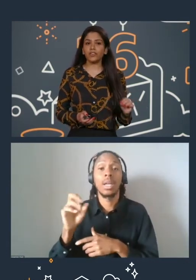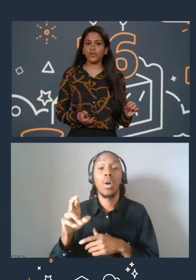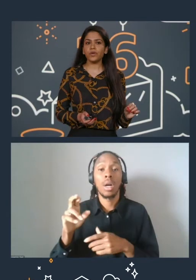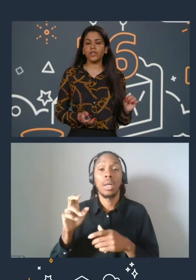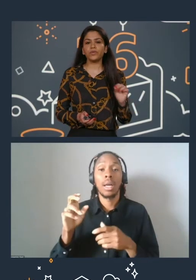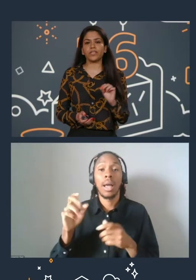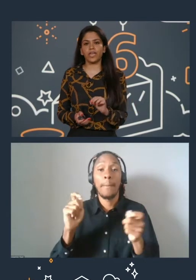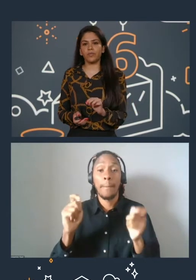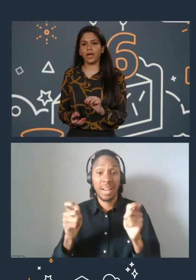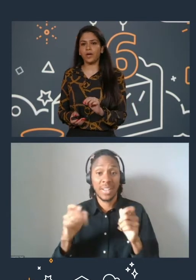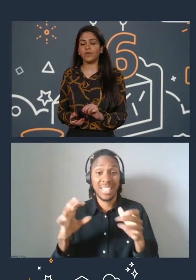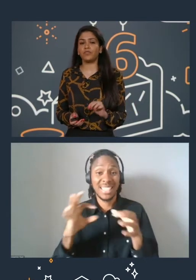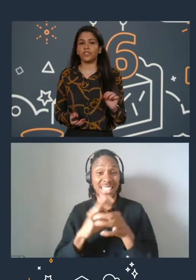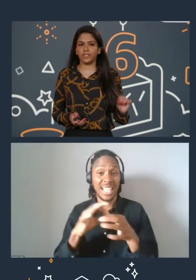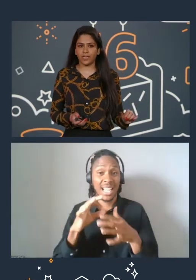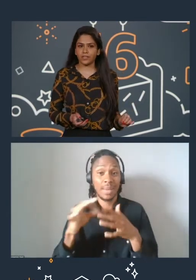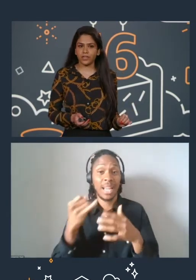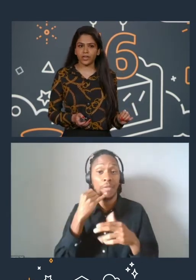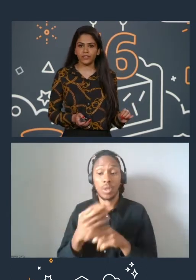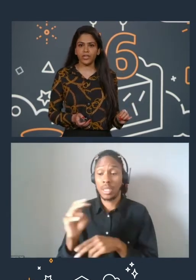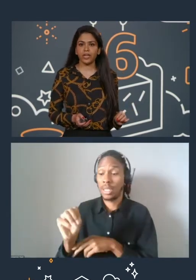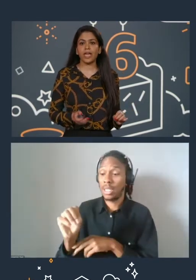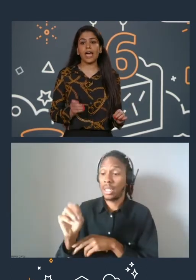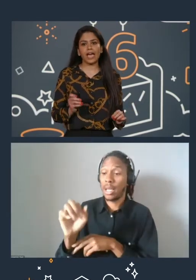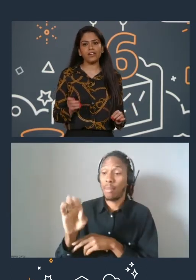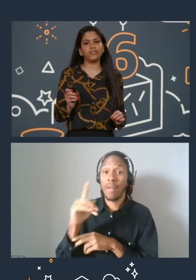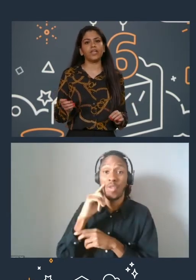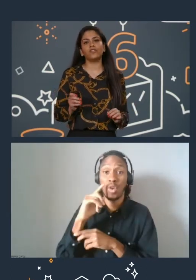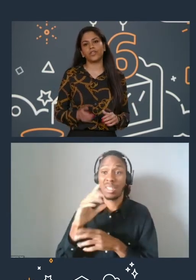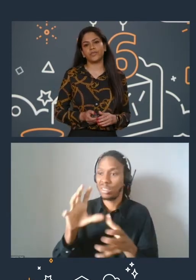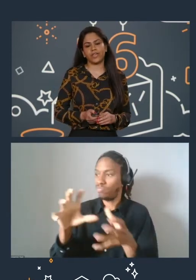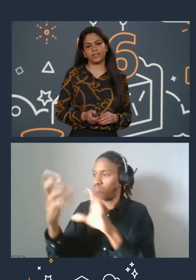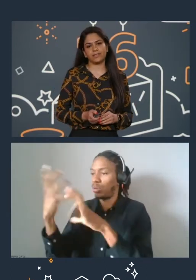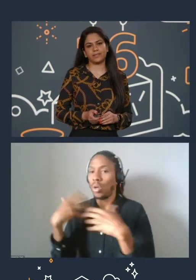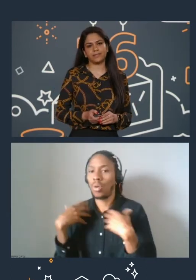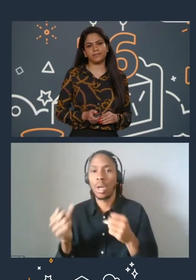if you are using MRAP for disaster recovery and failover use cases.